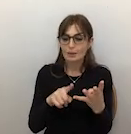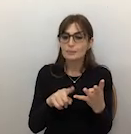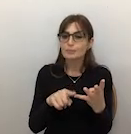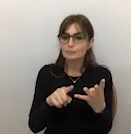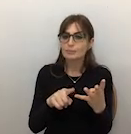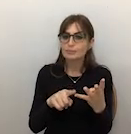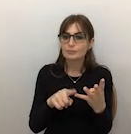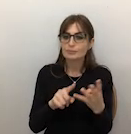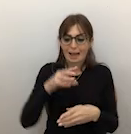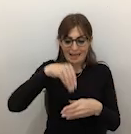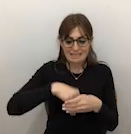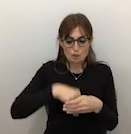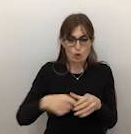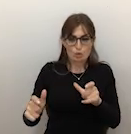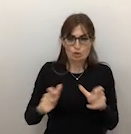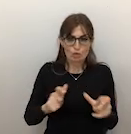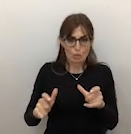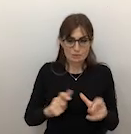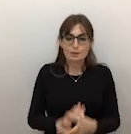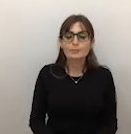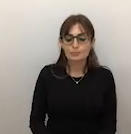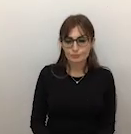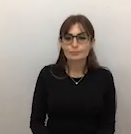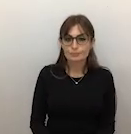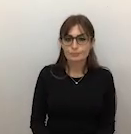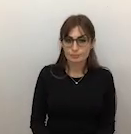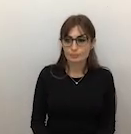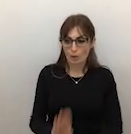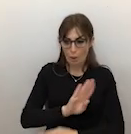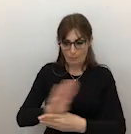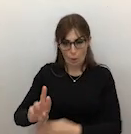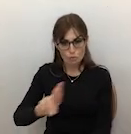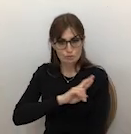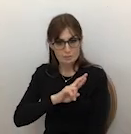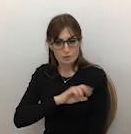responsibilities is internal controls. While the full board remains responsible